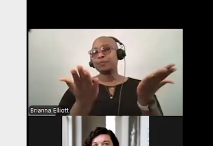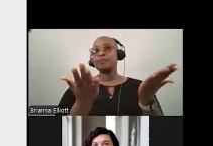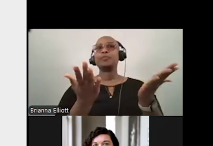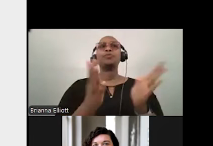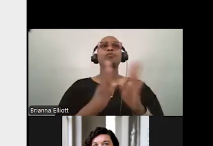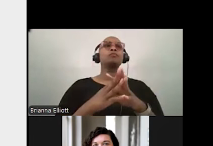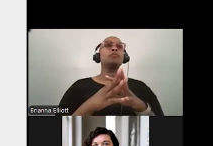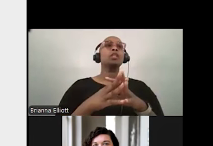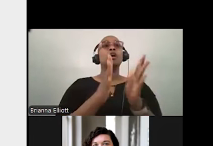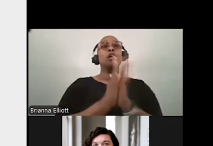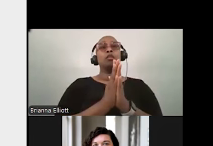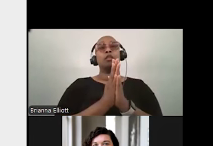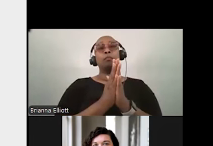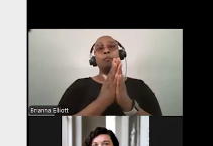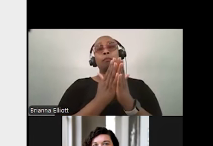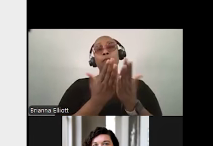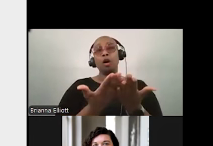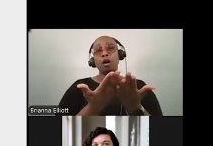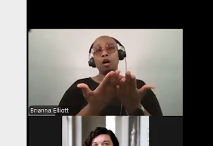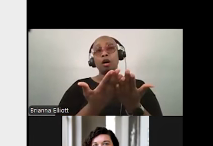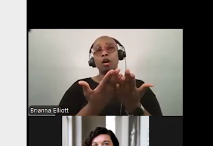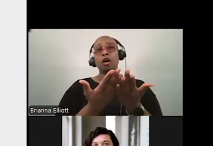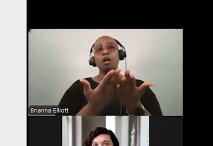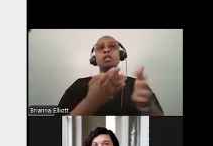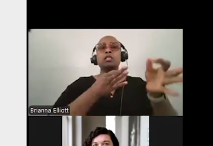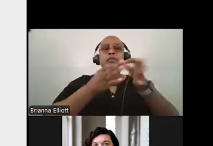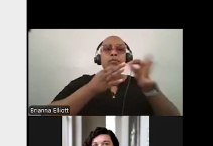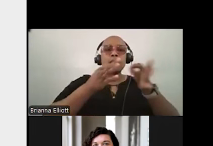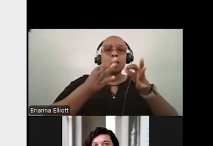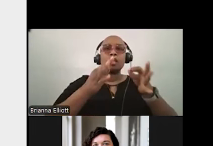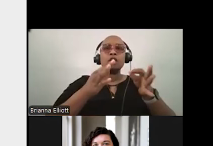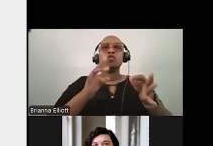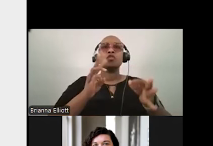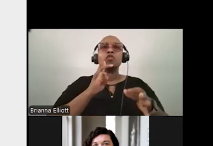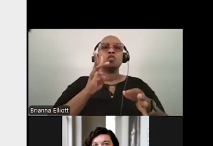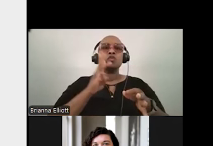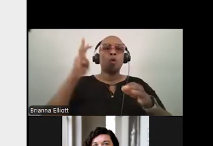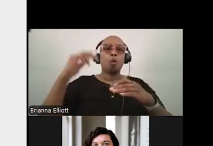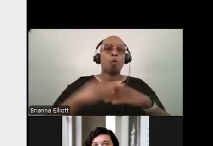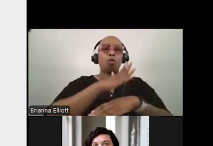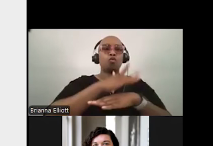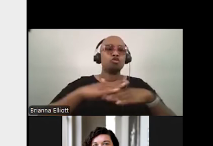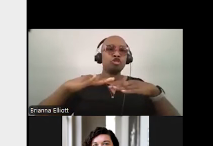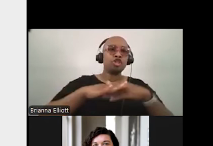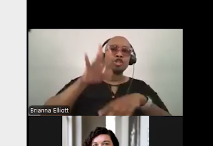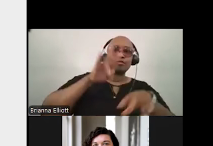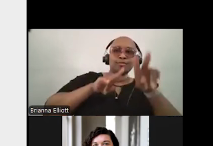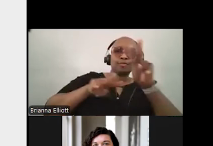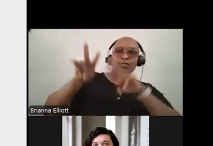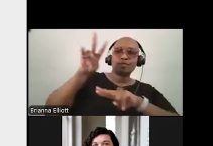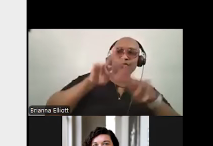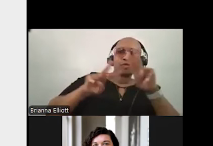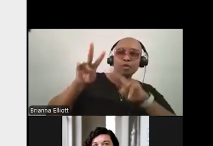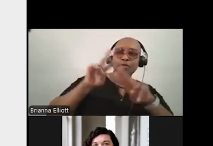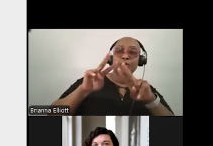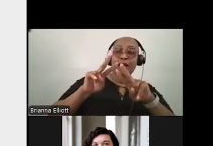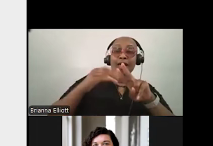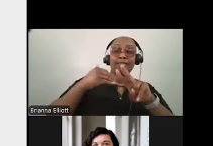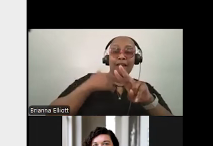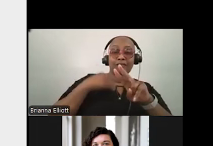"I loved the ocean view and there's a picture of an ocean view and a cited person could look